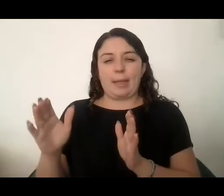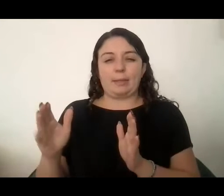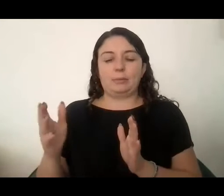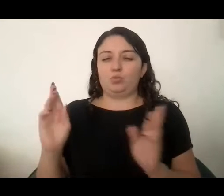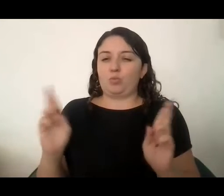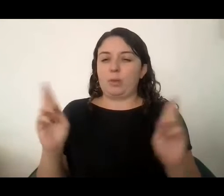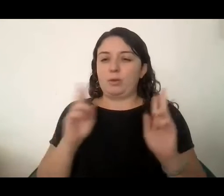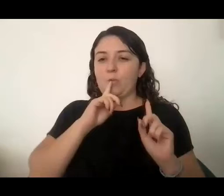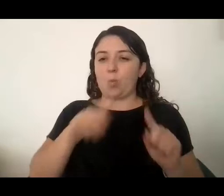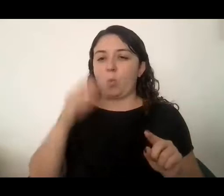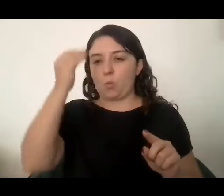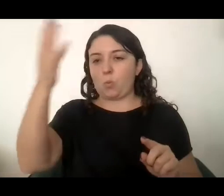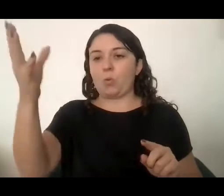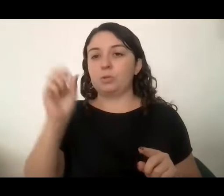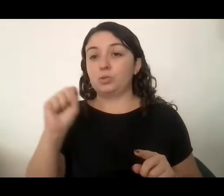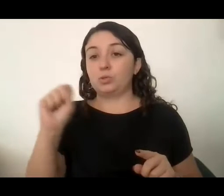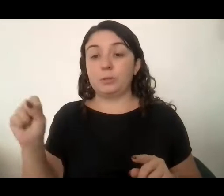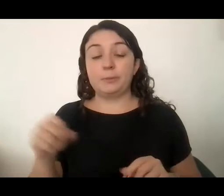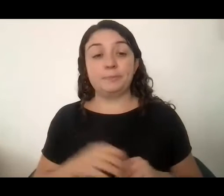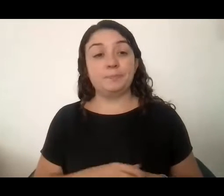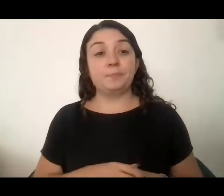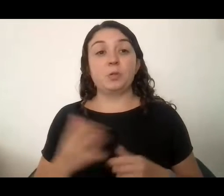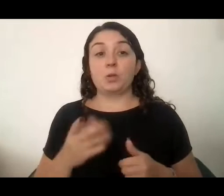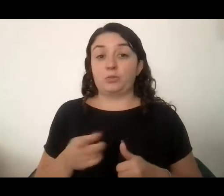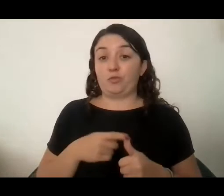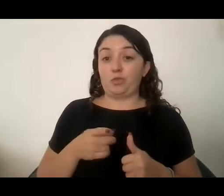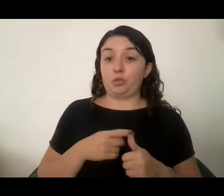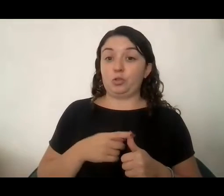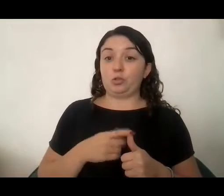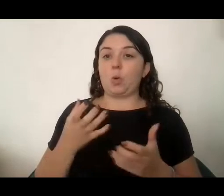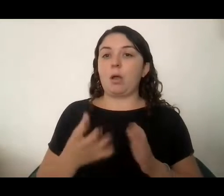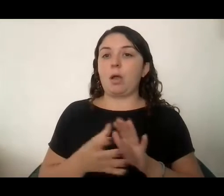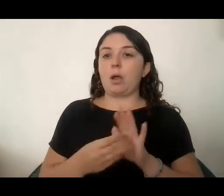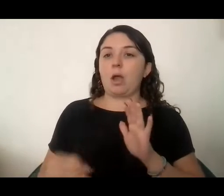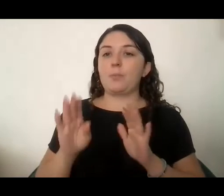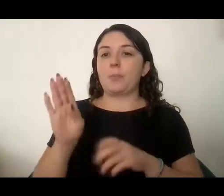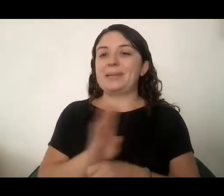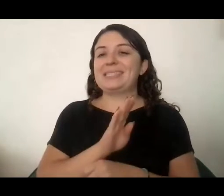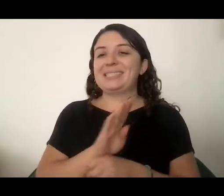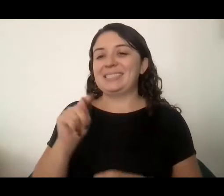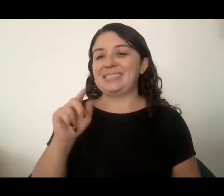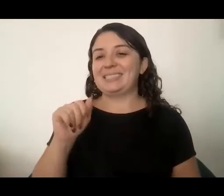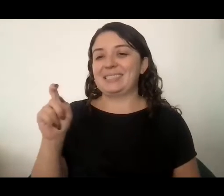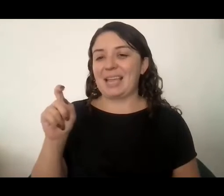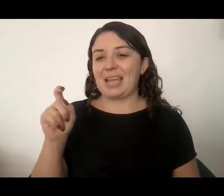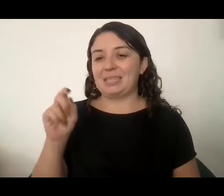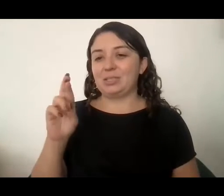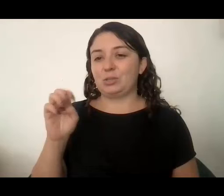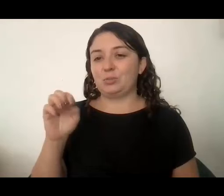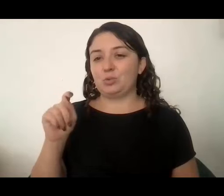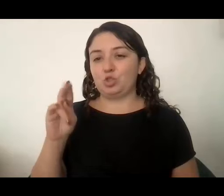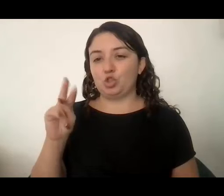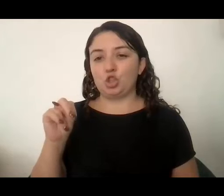Security. The first one is giving a copy of the business tax return, once it's filed with the IRS,